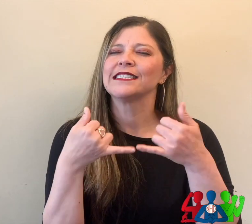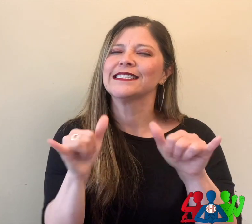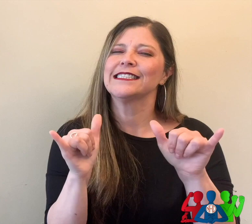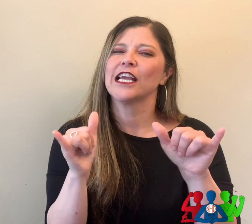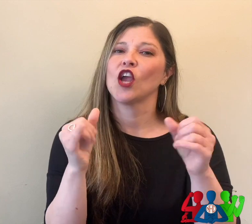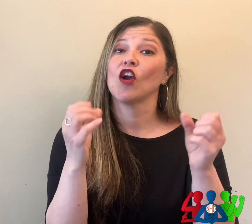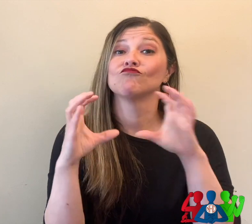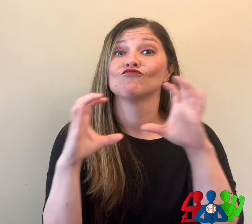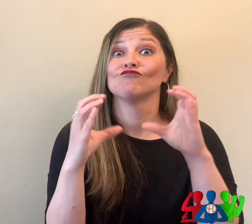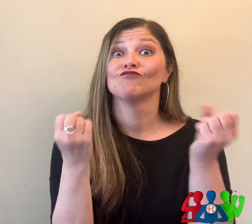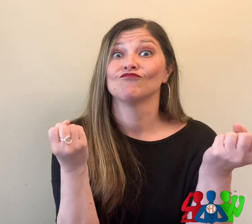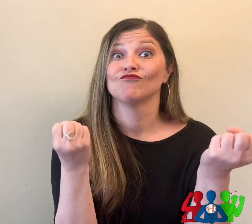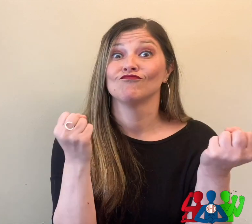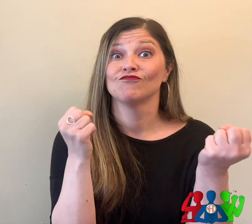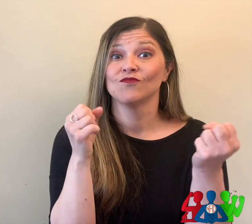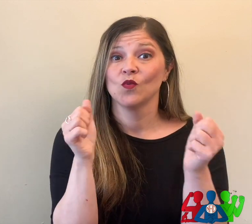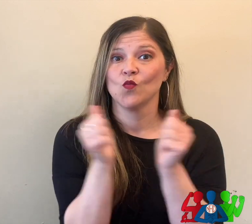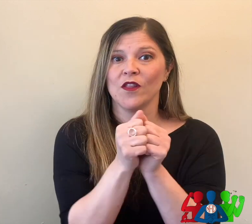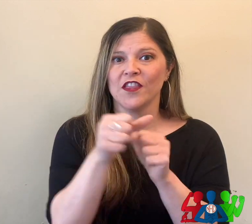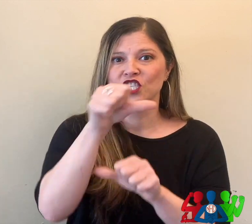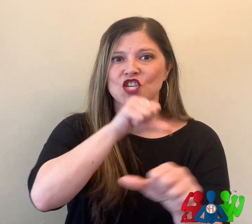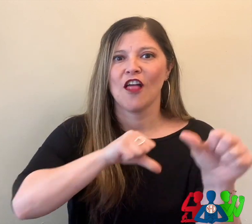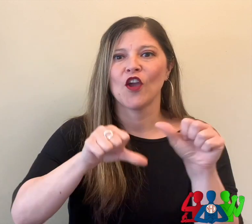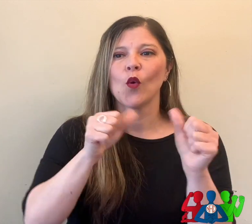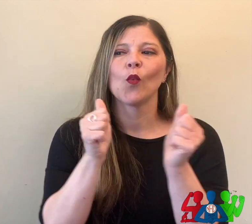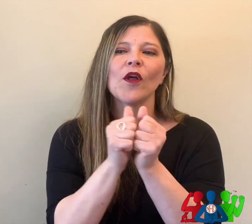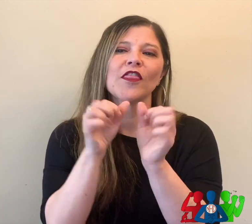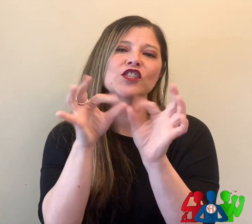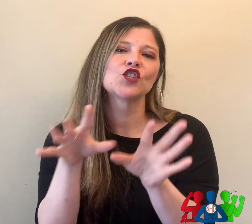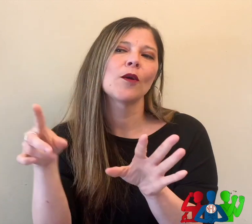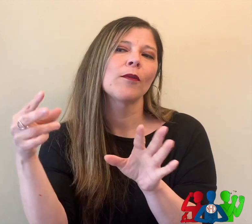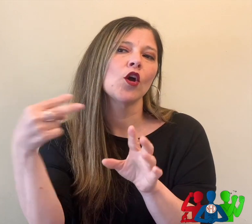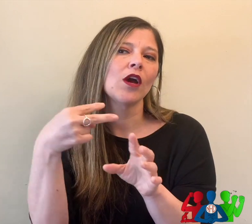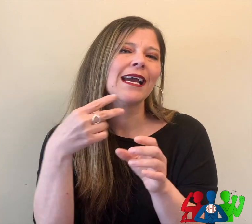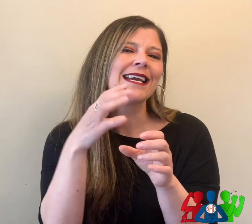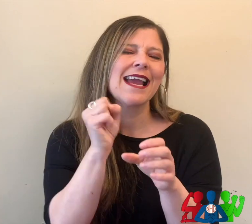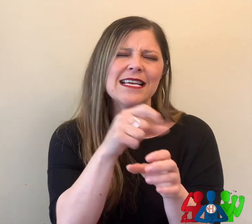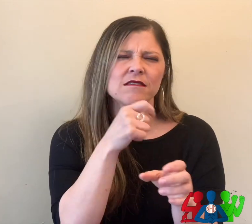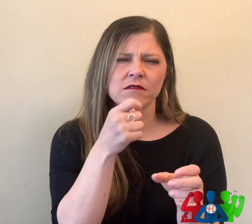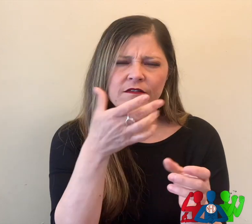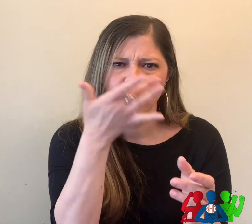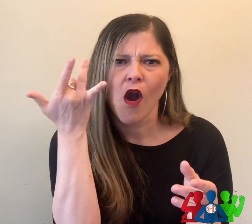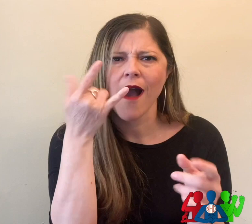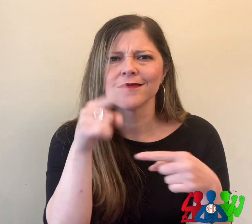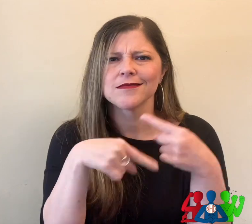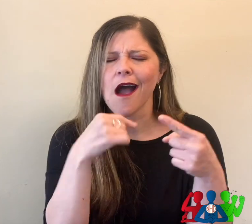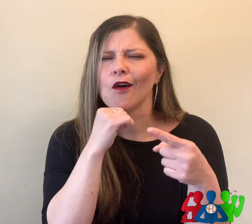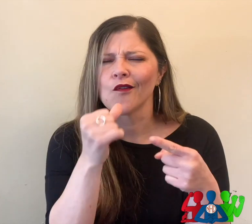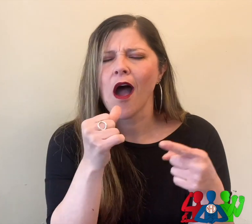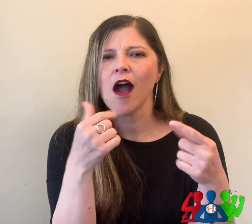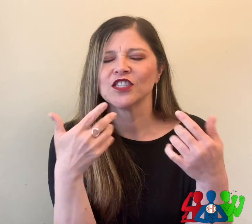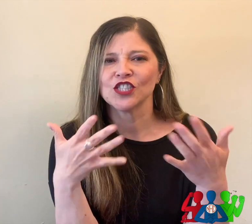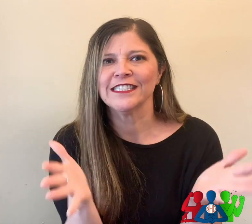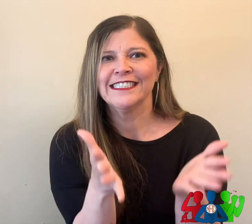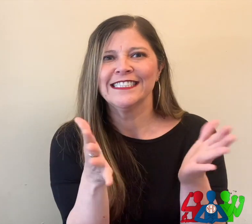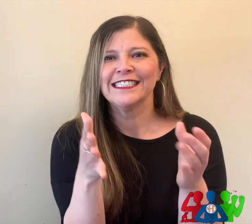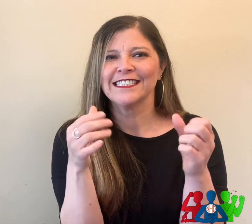that. We were able to maintain connections with these students through sign language, including